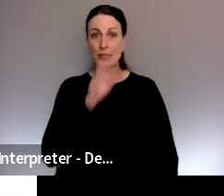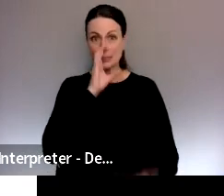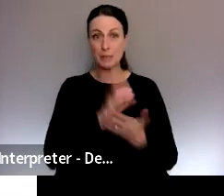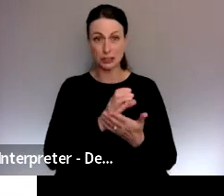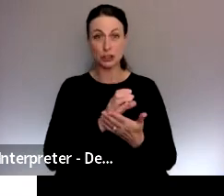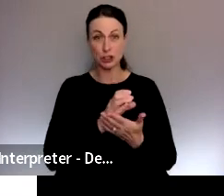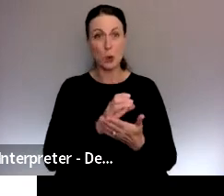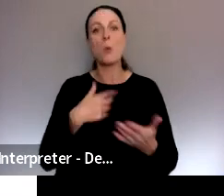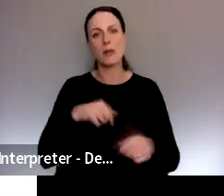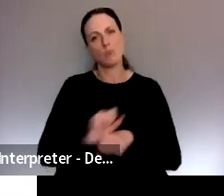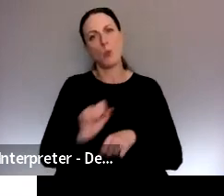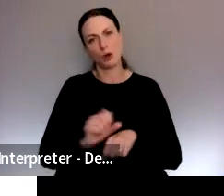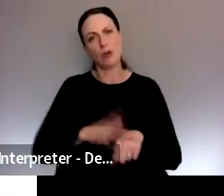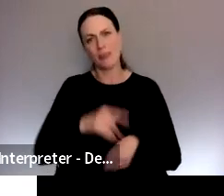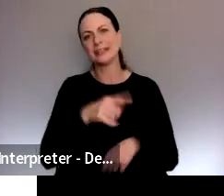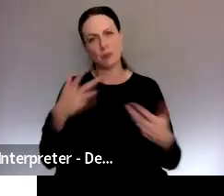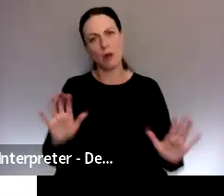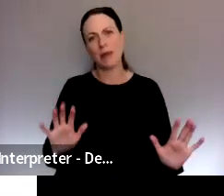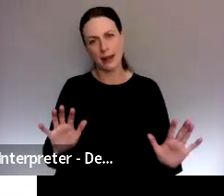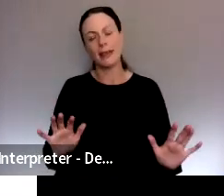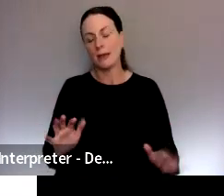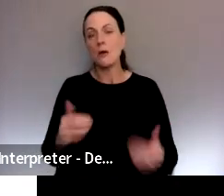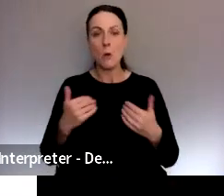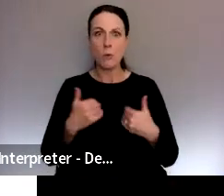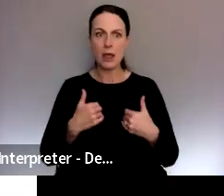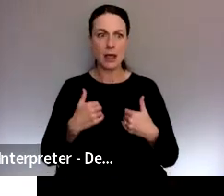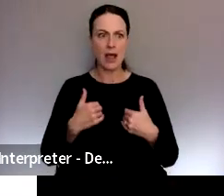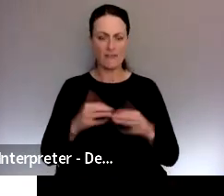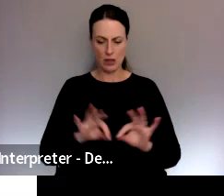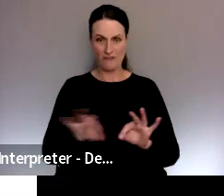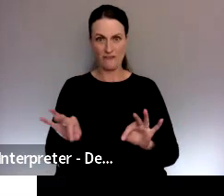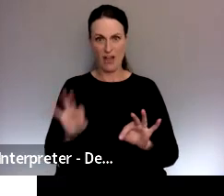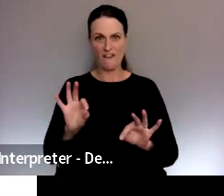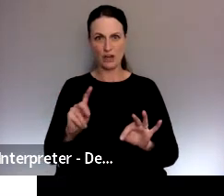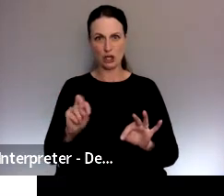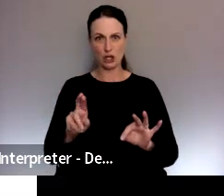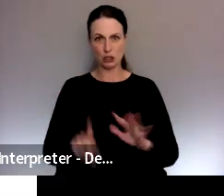this is one that we've actually done some work in, is that we have the footer showing up